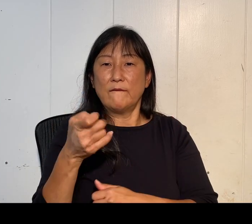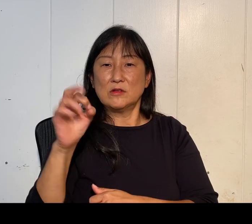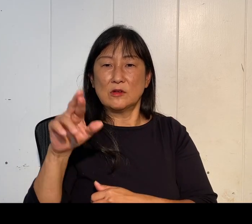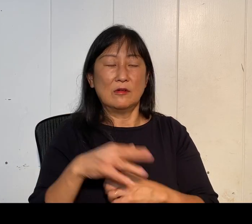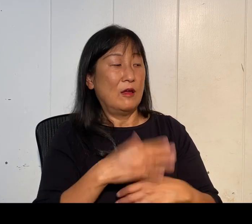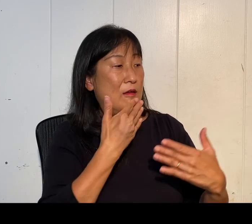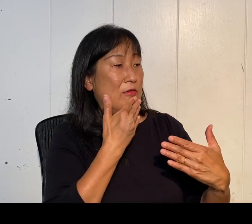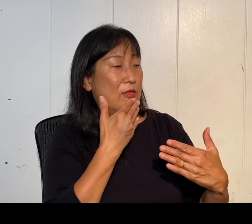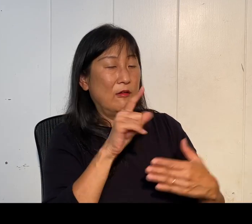Thanks, Dr. Berreman.